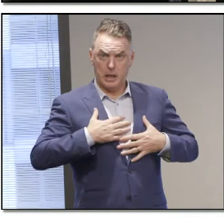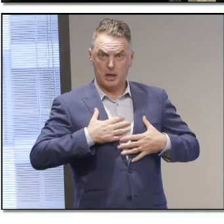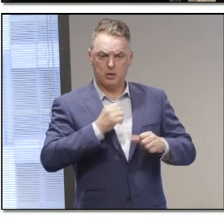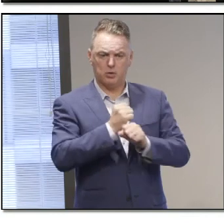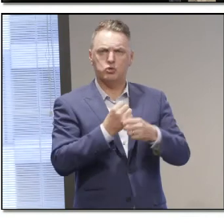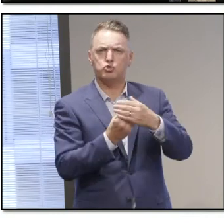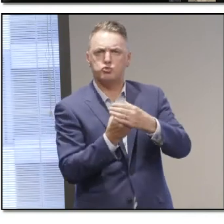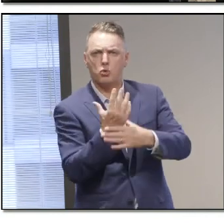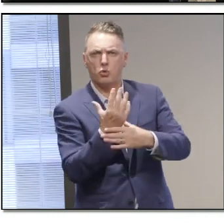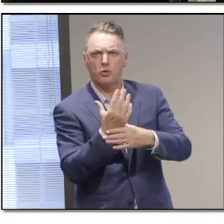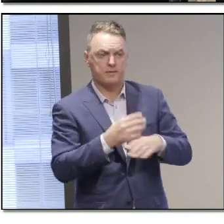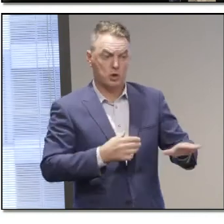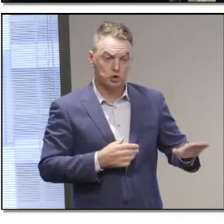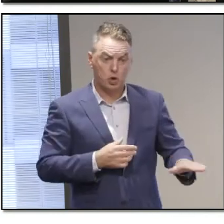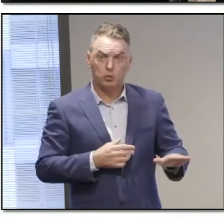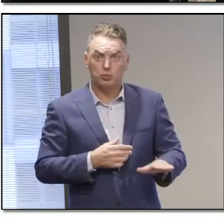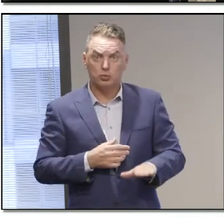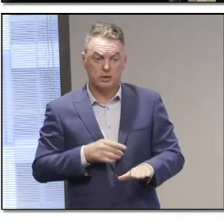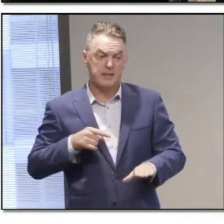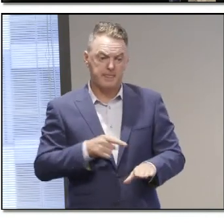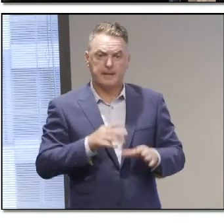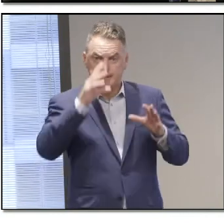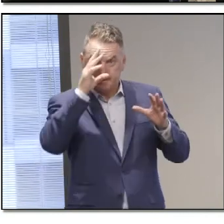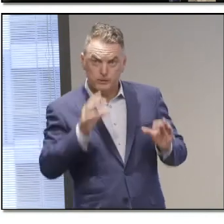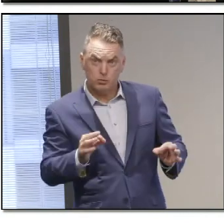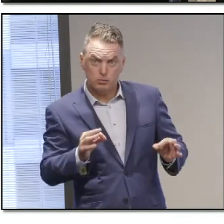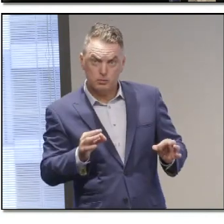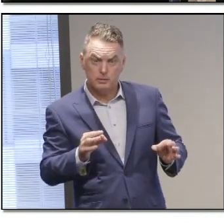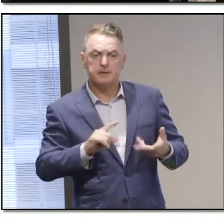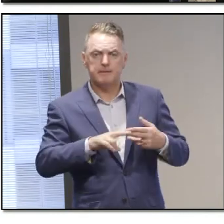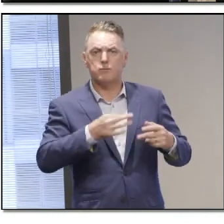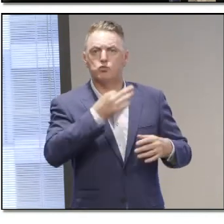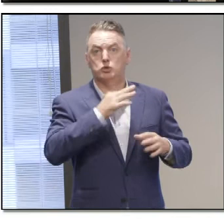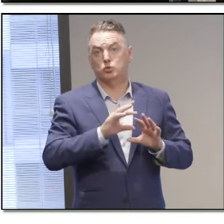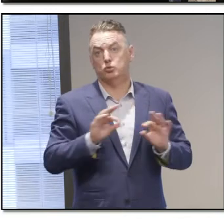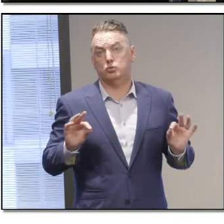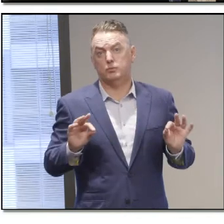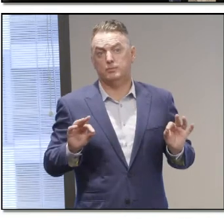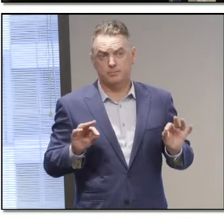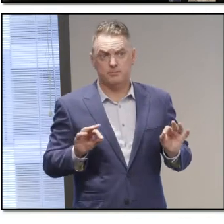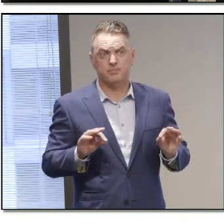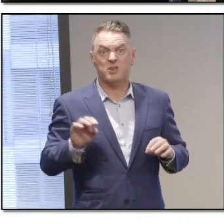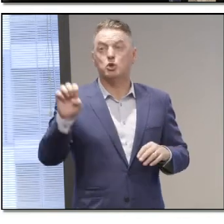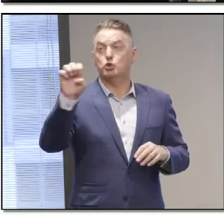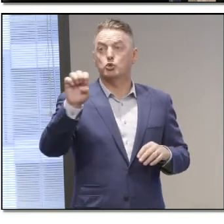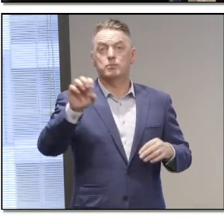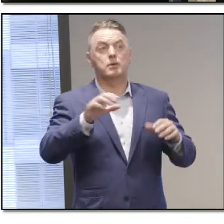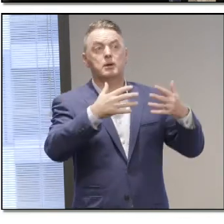that determines a lot of the disease risk. It's been estimated from European and American studies